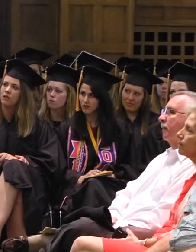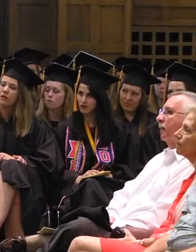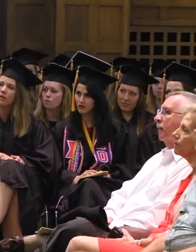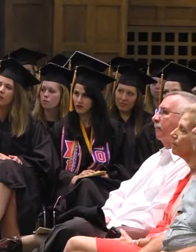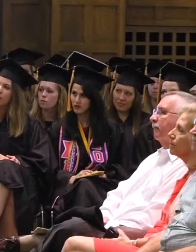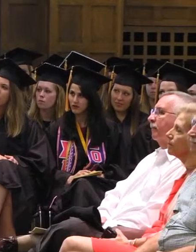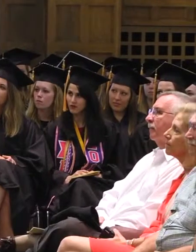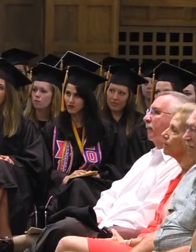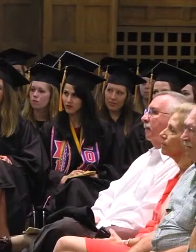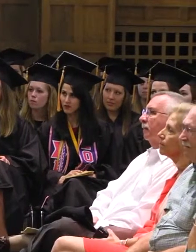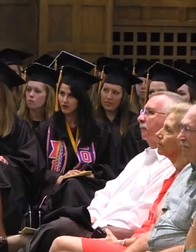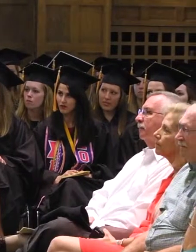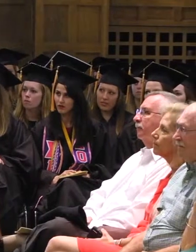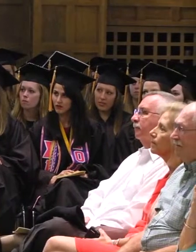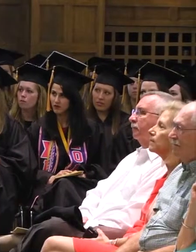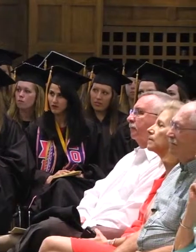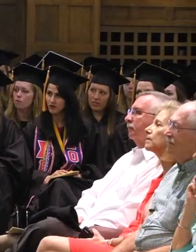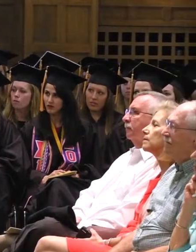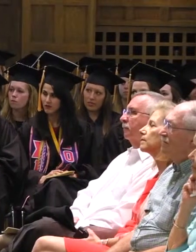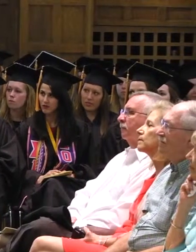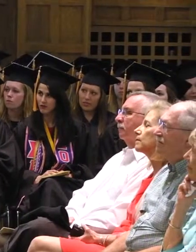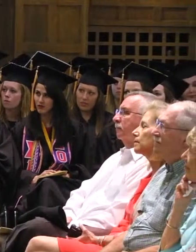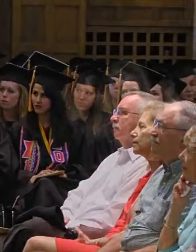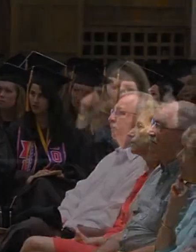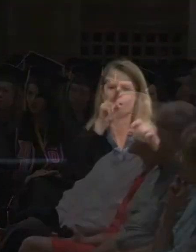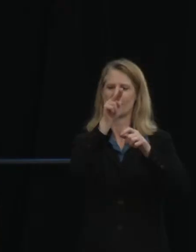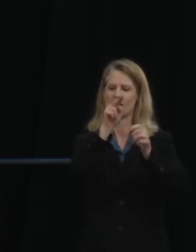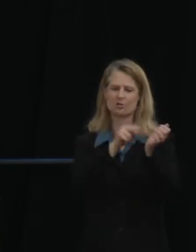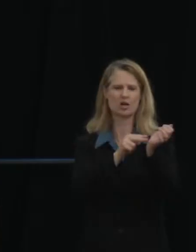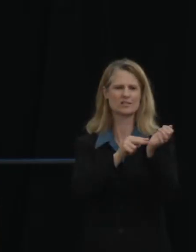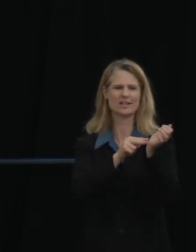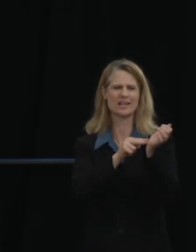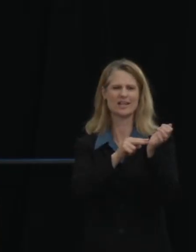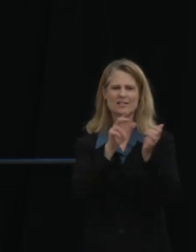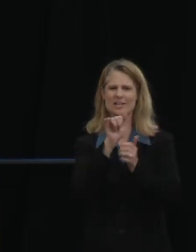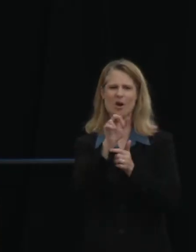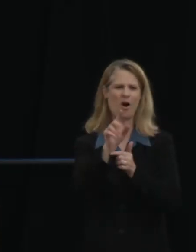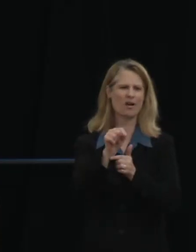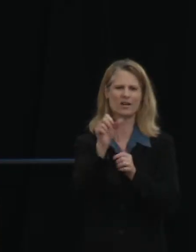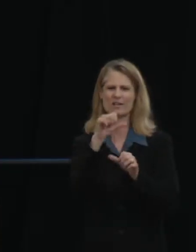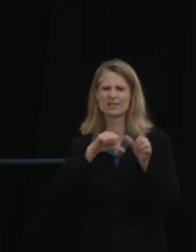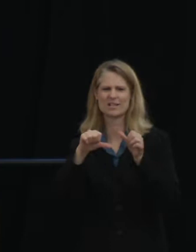and it says, "Nursing is the art and science of care," and I've always loved this quote, not just 'cause I stare at it when I'm